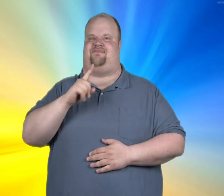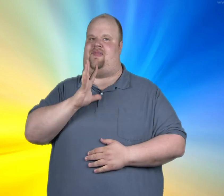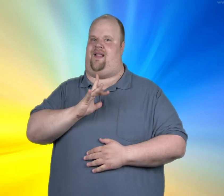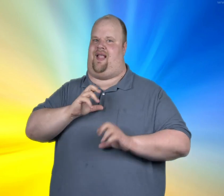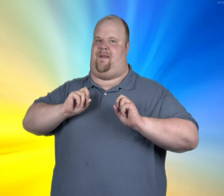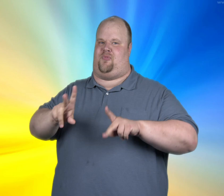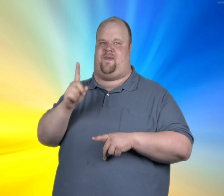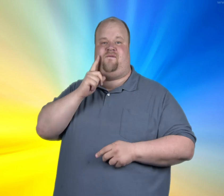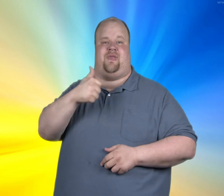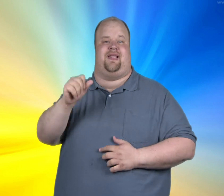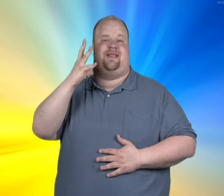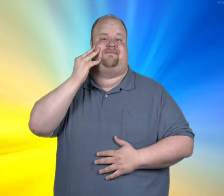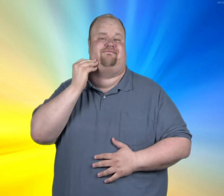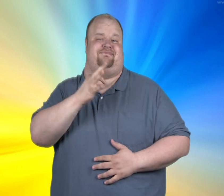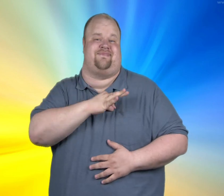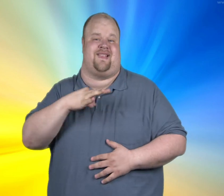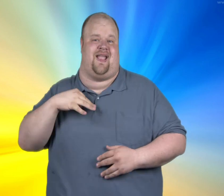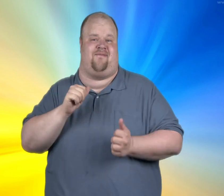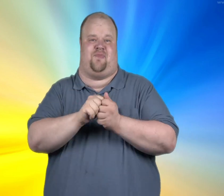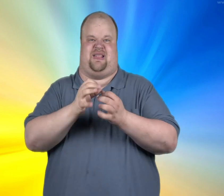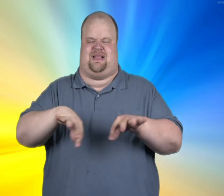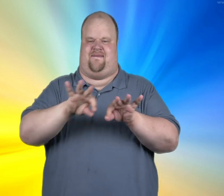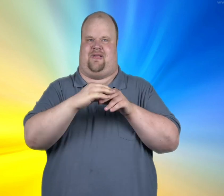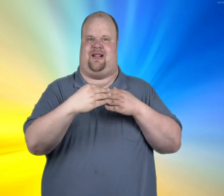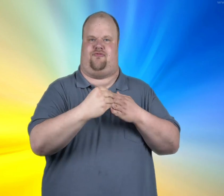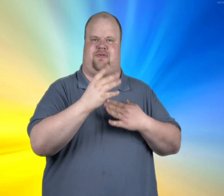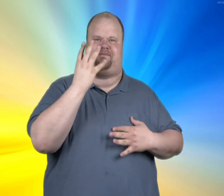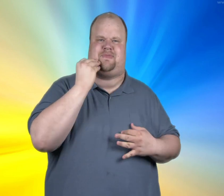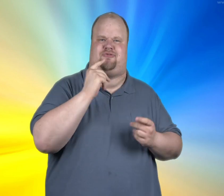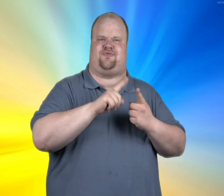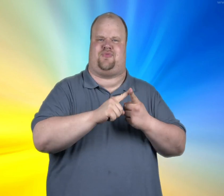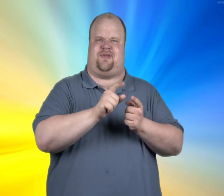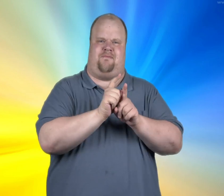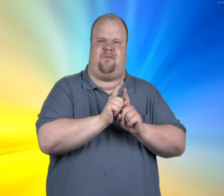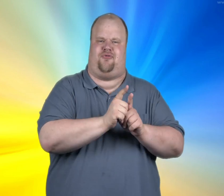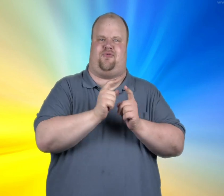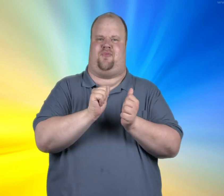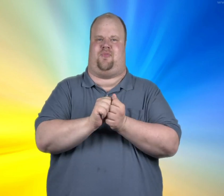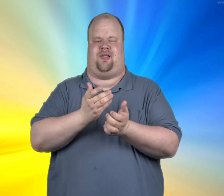This is an opportunity for any seasoned staff with significant leadership experience to mentor a new